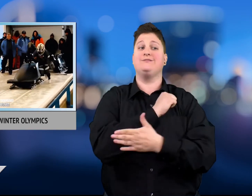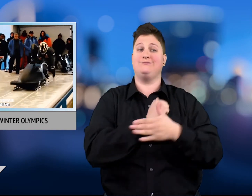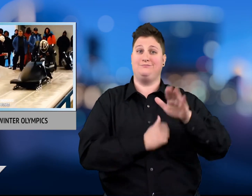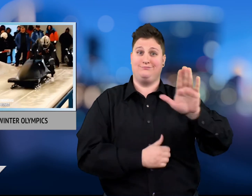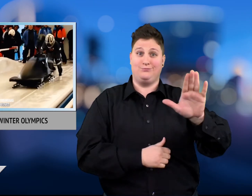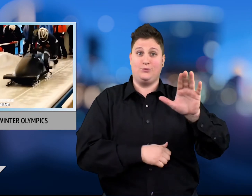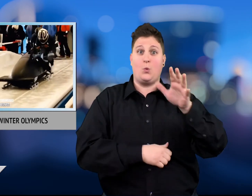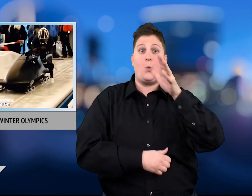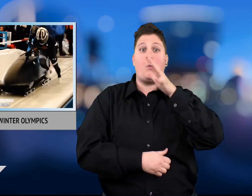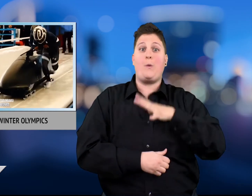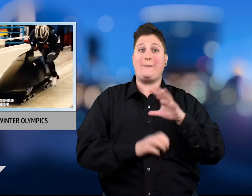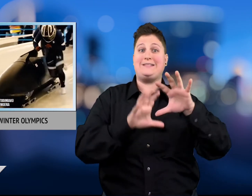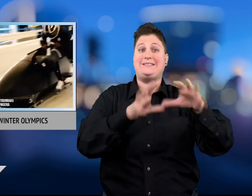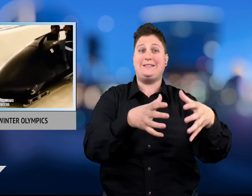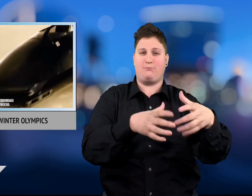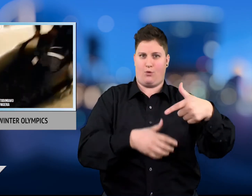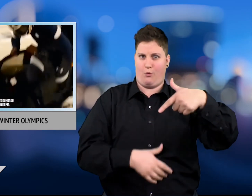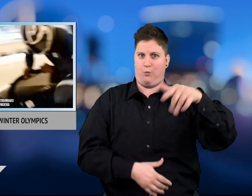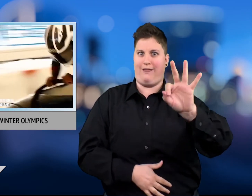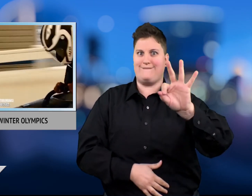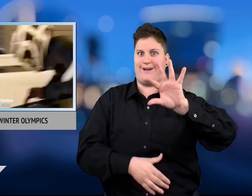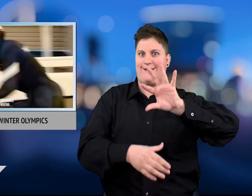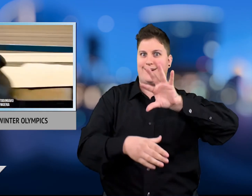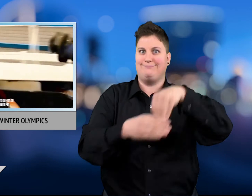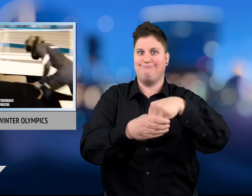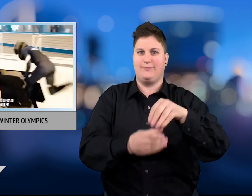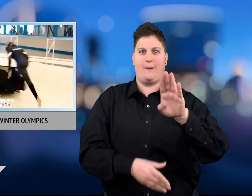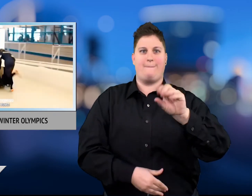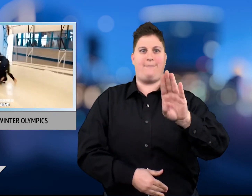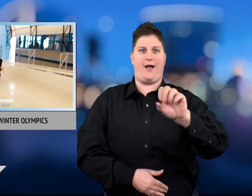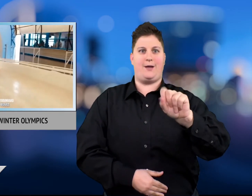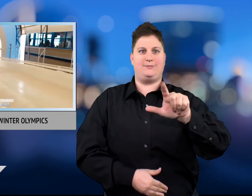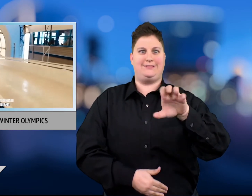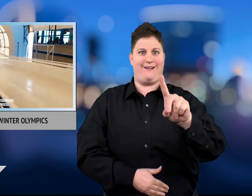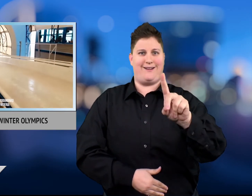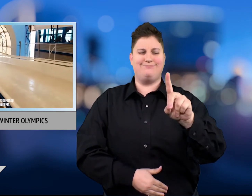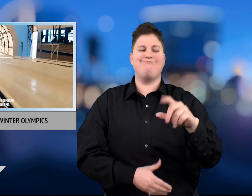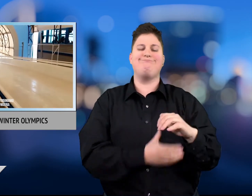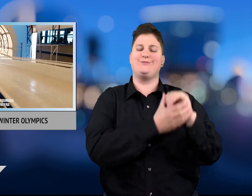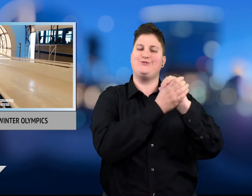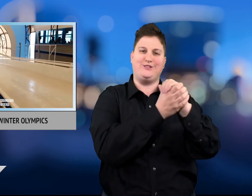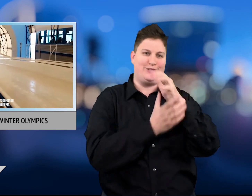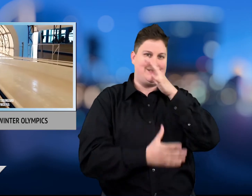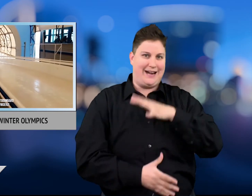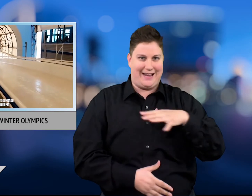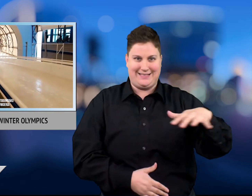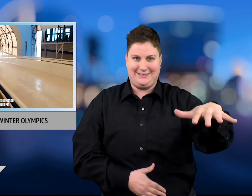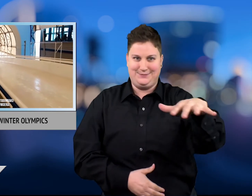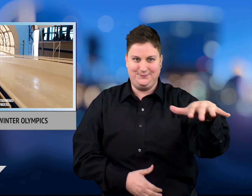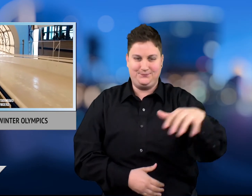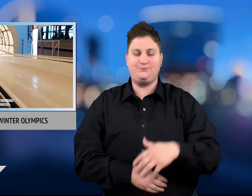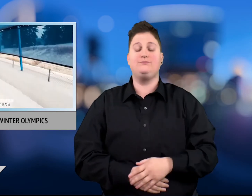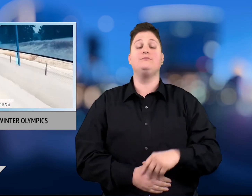The country's women's team qualified for the bobsled. Congratulations ladies!